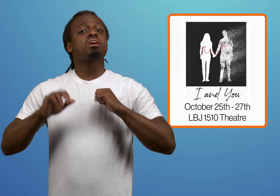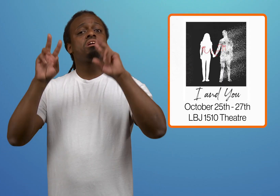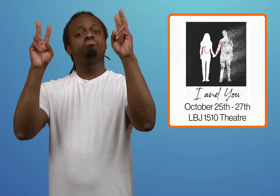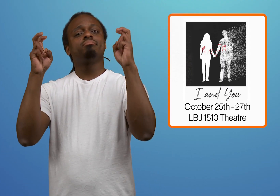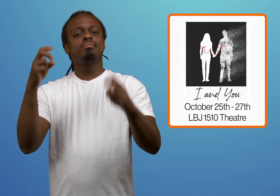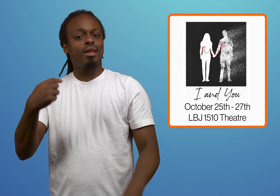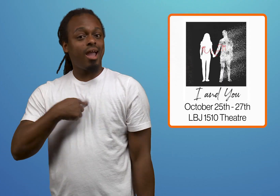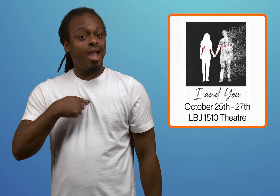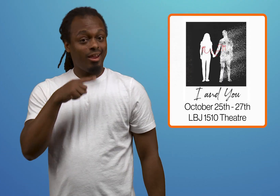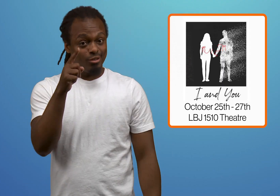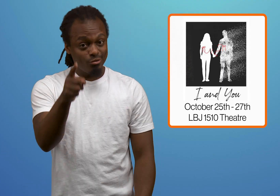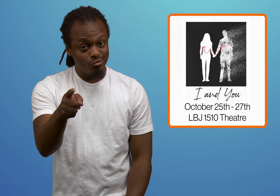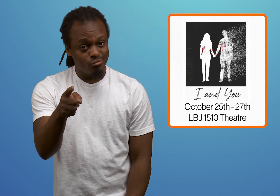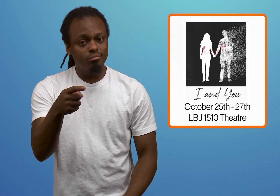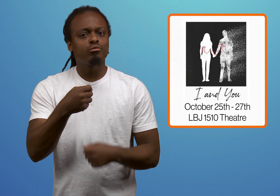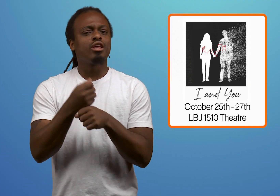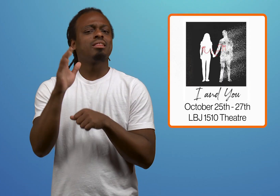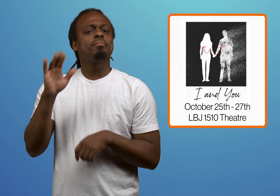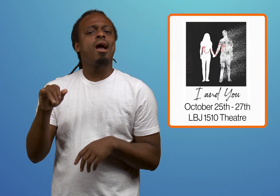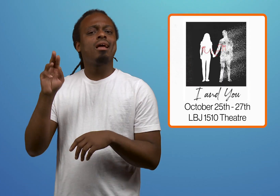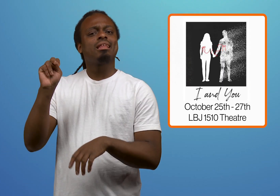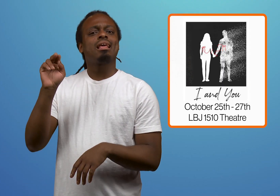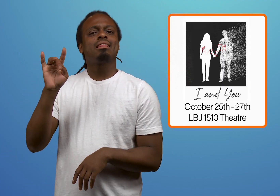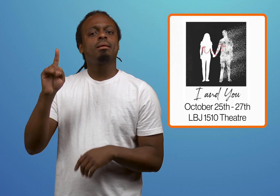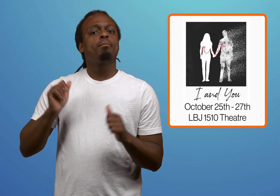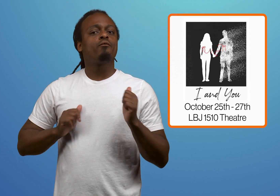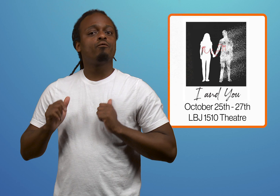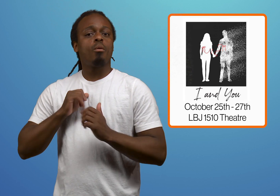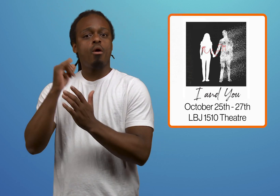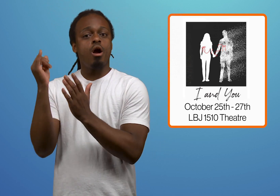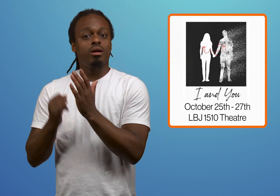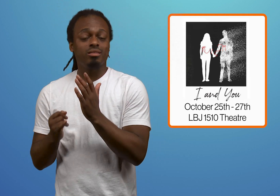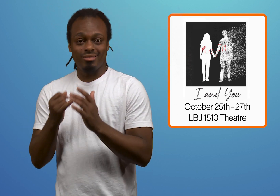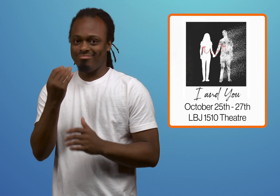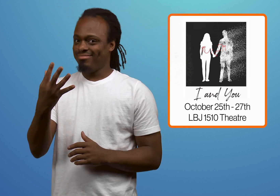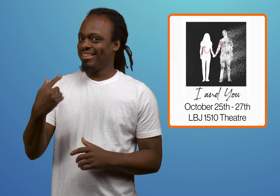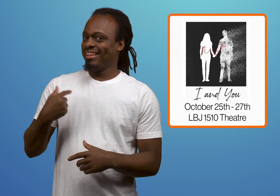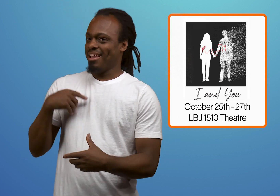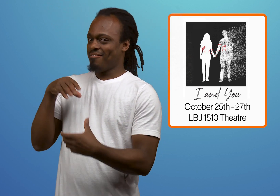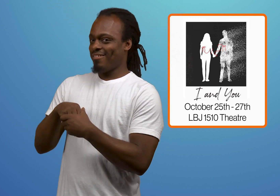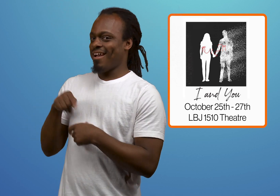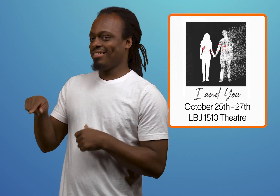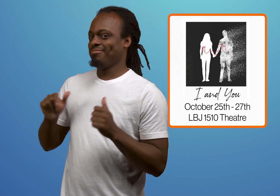Kendell: Next, check out “I and You,” a production by NTID Performing Arts.